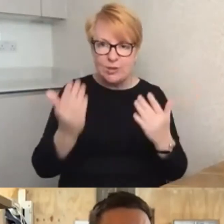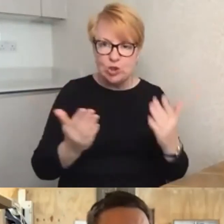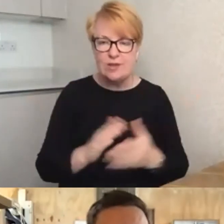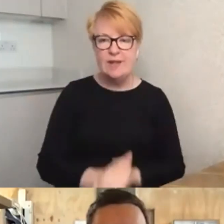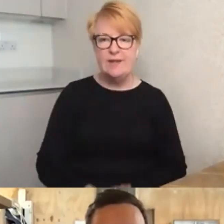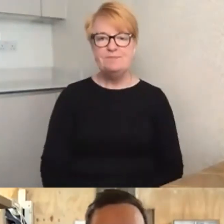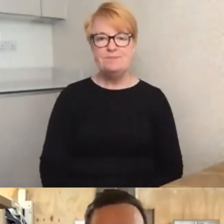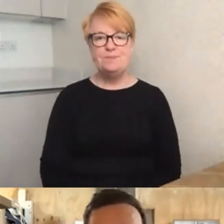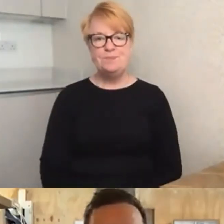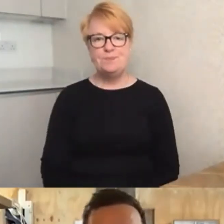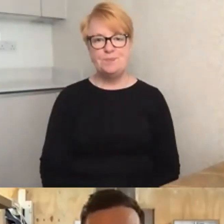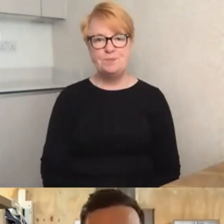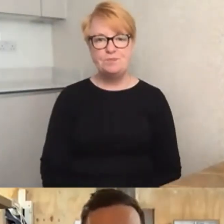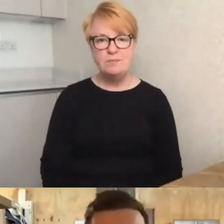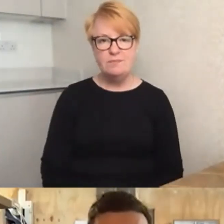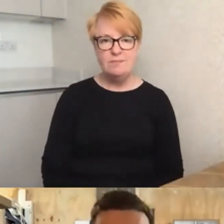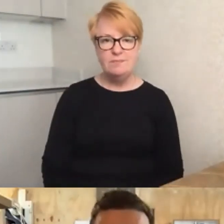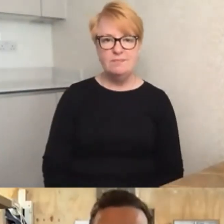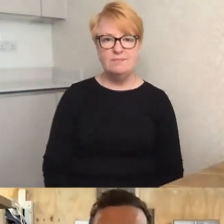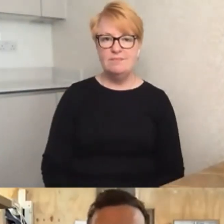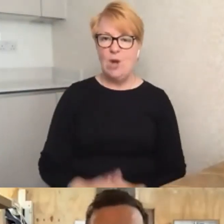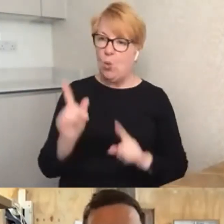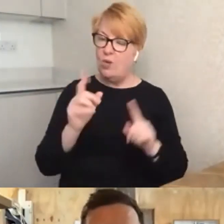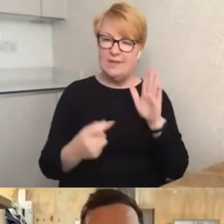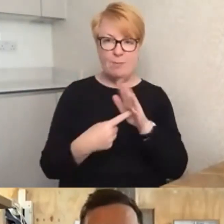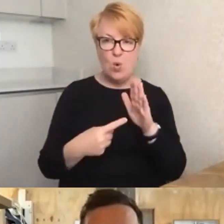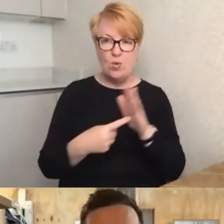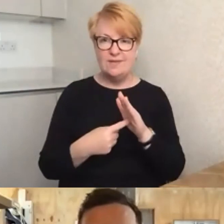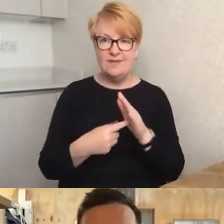Actually, what's at the heart of it is just a genuine relationship of like, it's Mike.